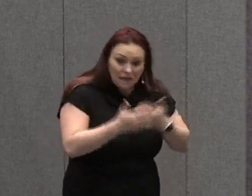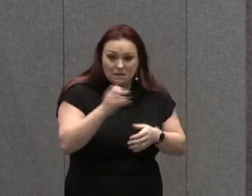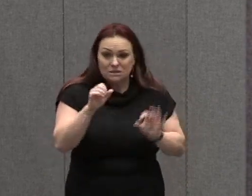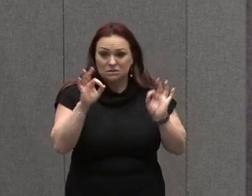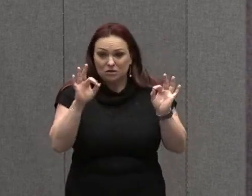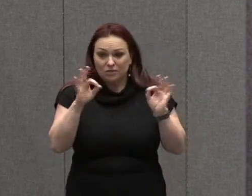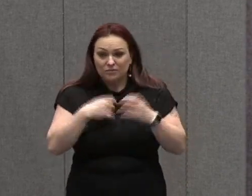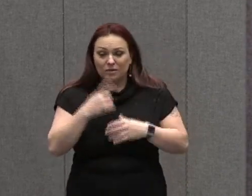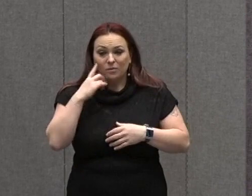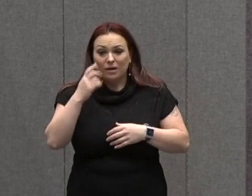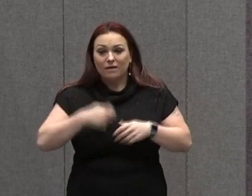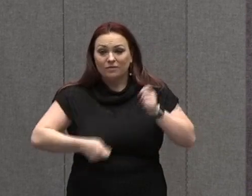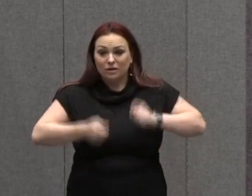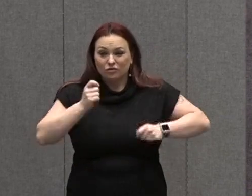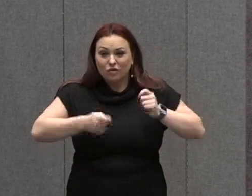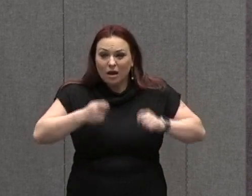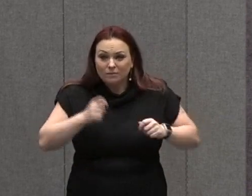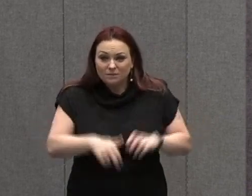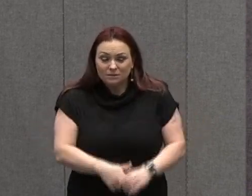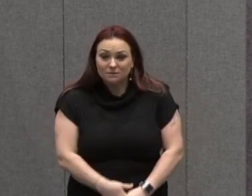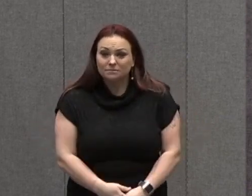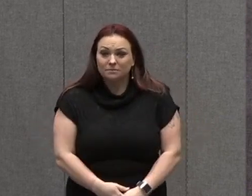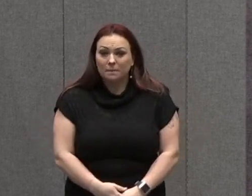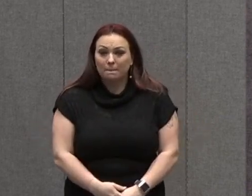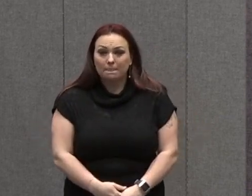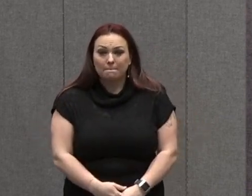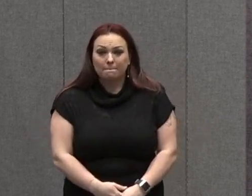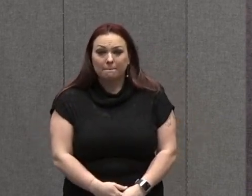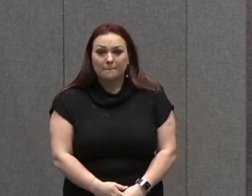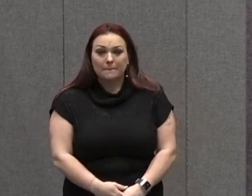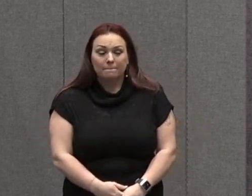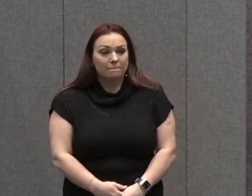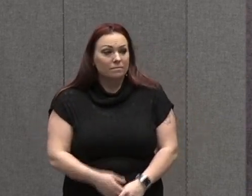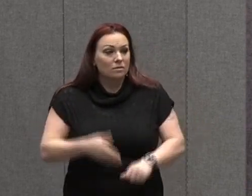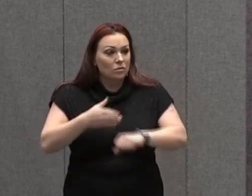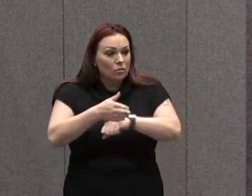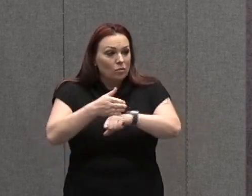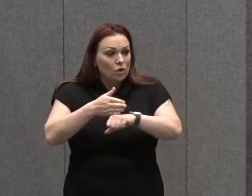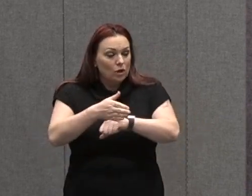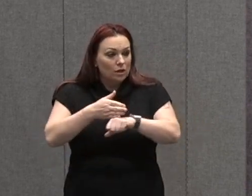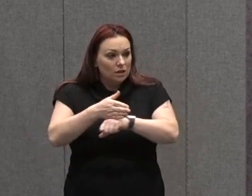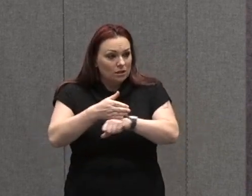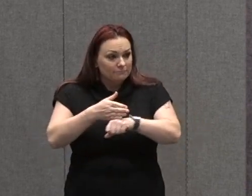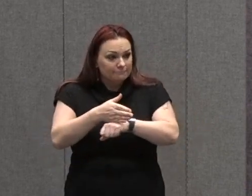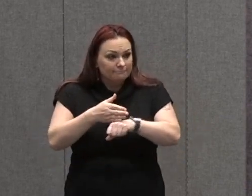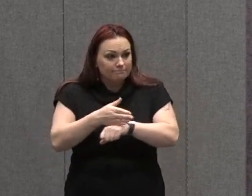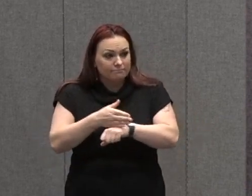So we have the drums right? We have wood, that's madera, right?